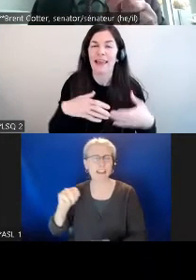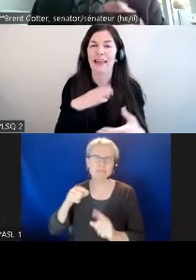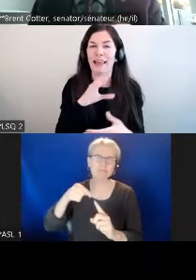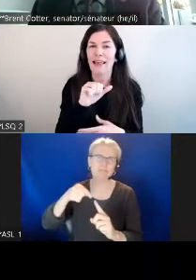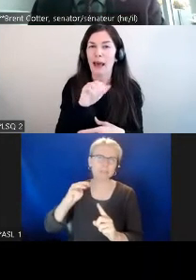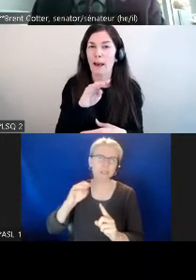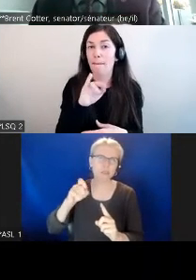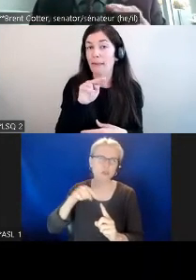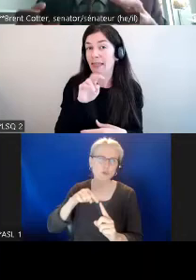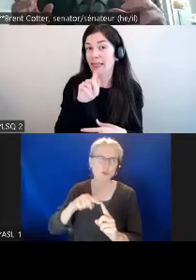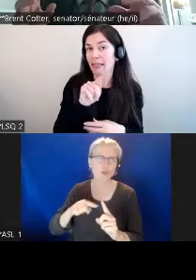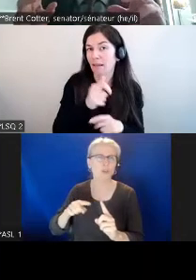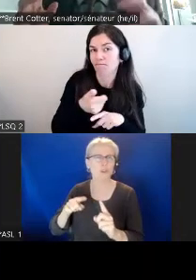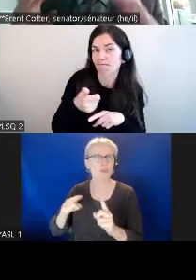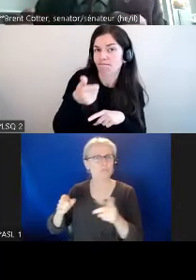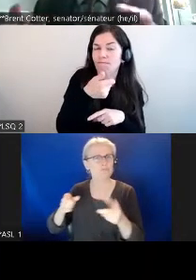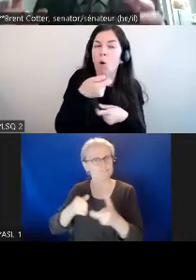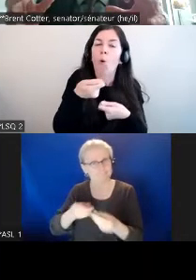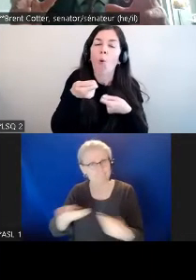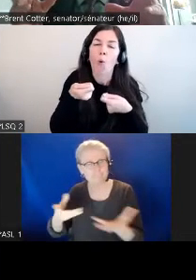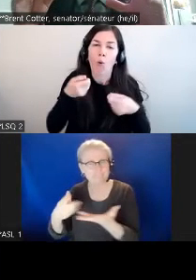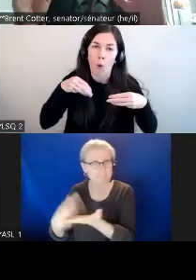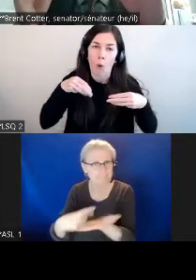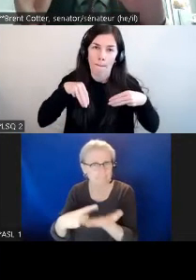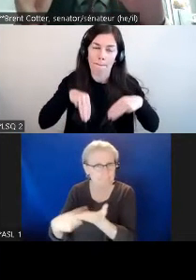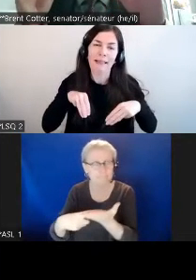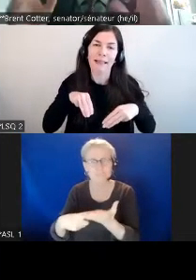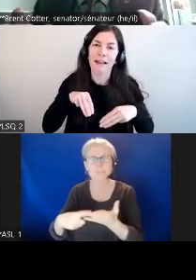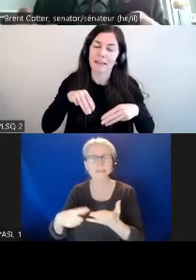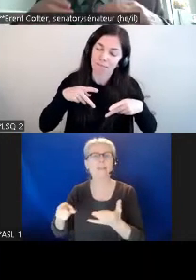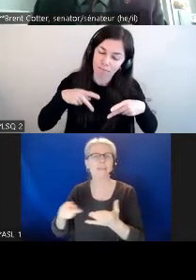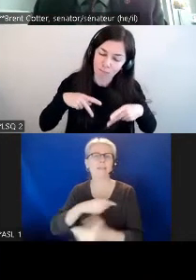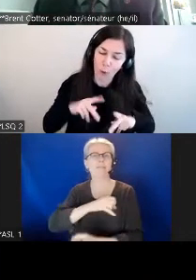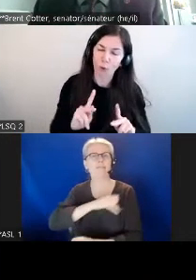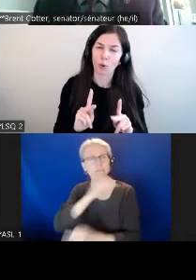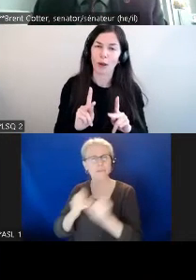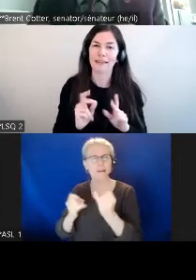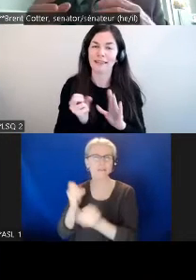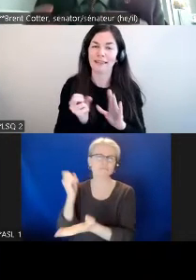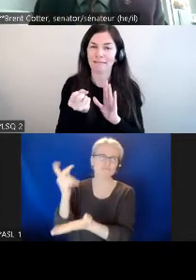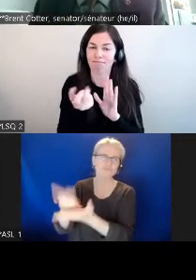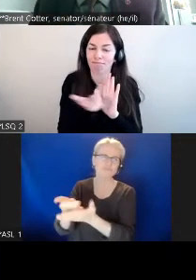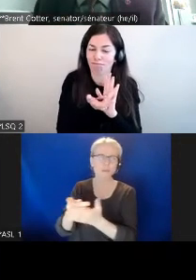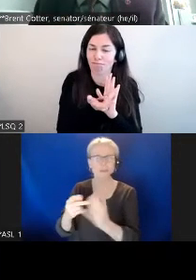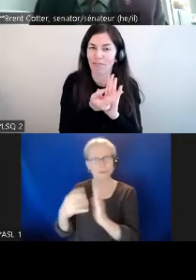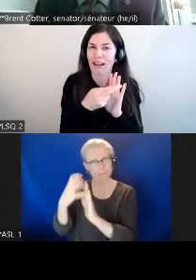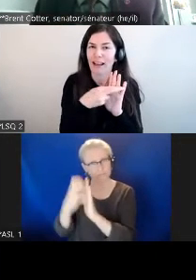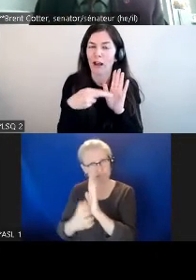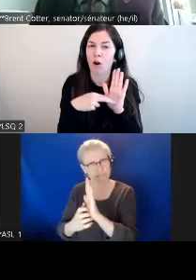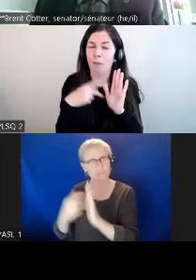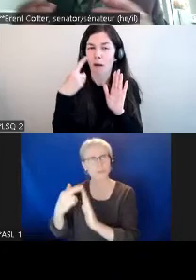ULTIMATELY AUTHORIZES THE REGULATIONS TO BE BLESSED AND KICKED IN. ONCE THEY'RE PUBLISHED,